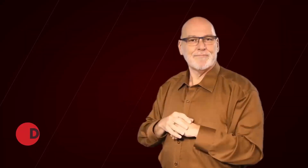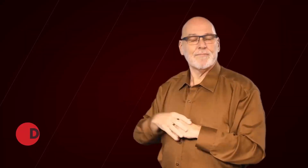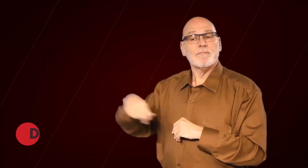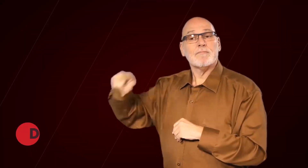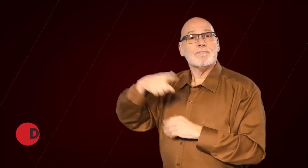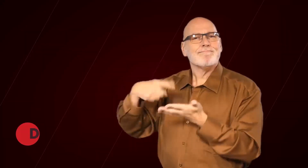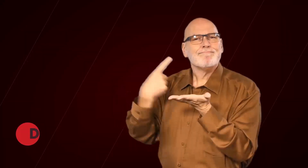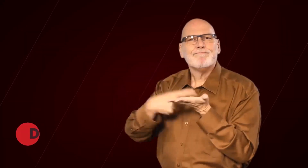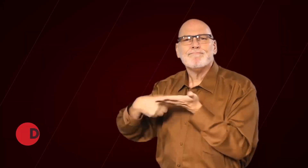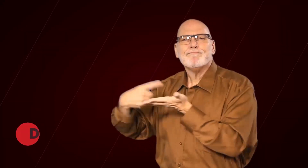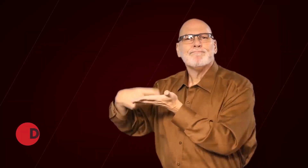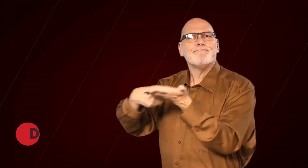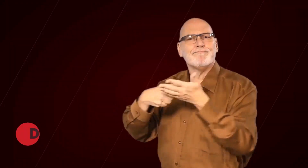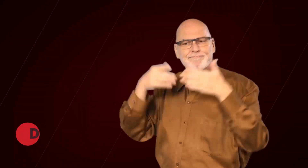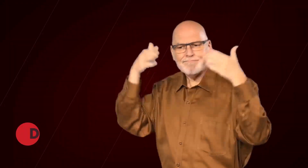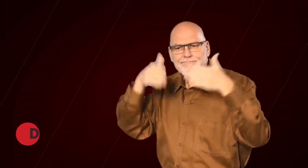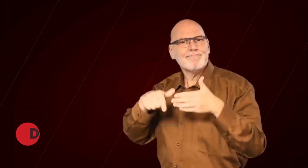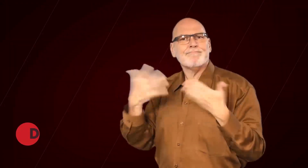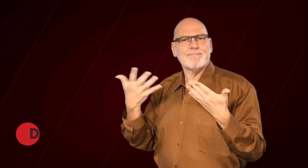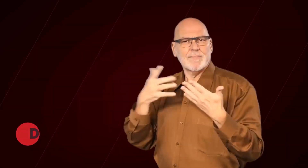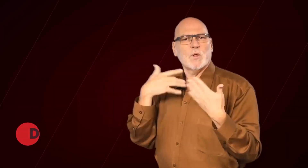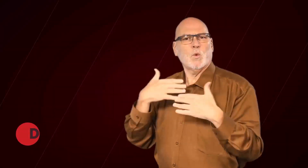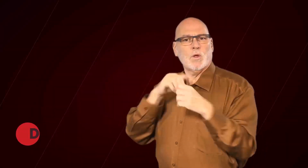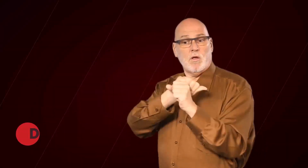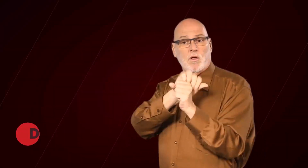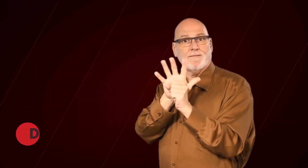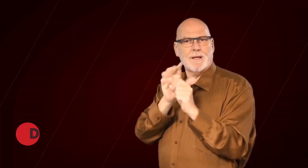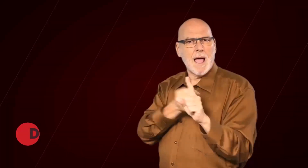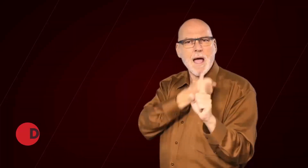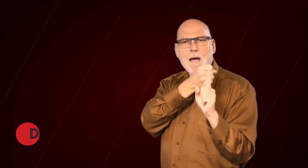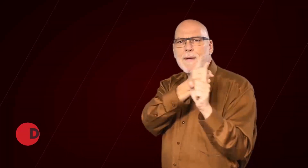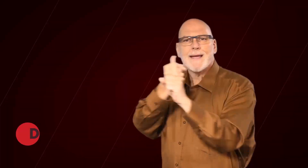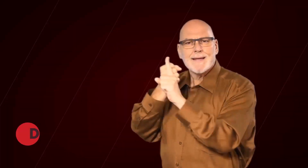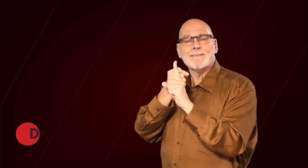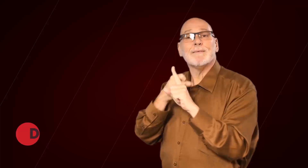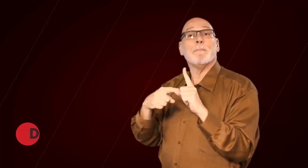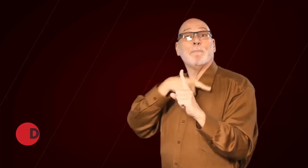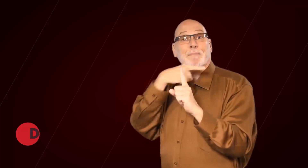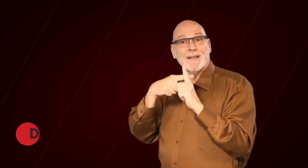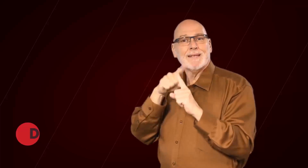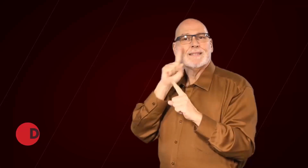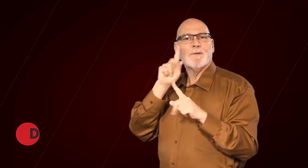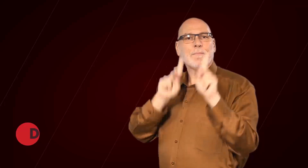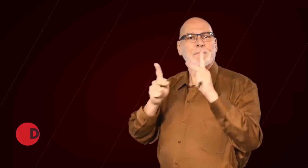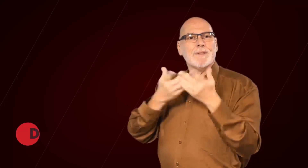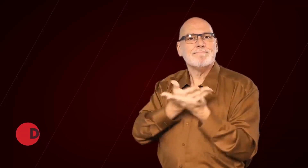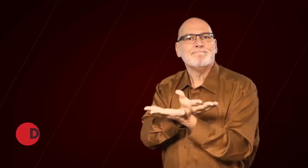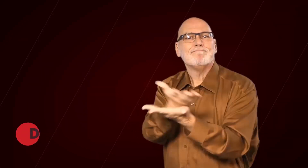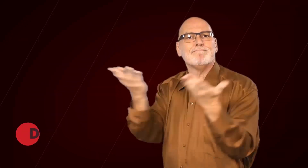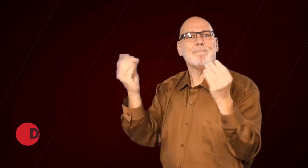Discussion also focused on impact of COVID and Deaf people having